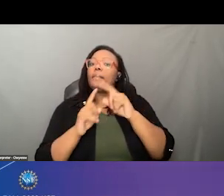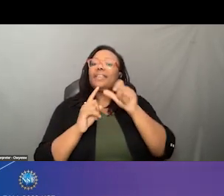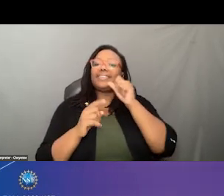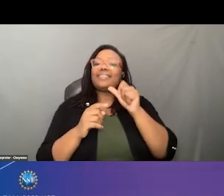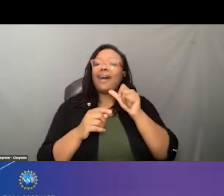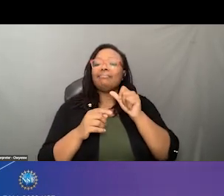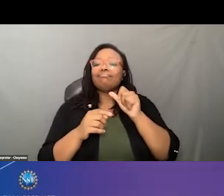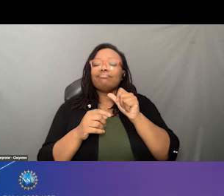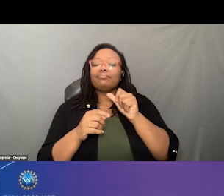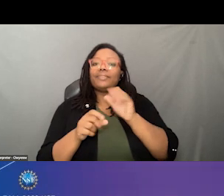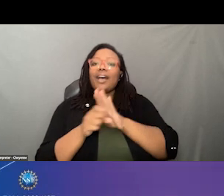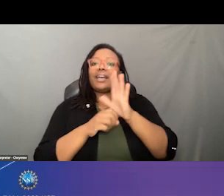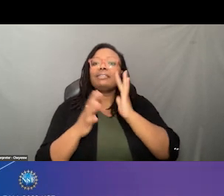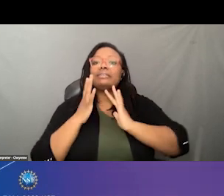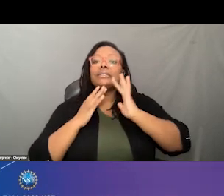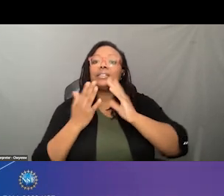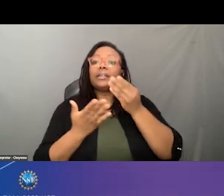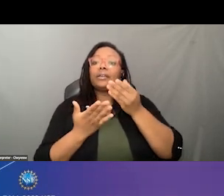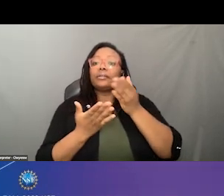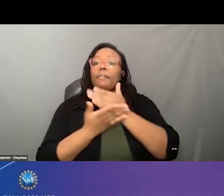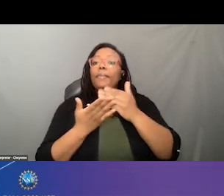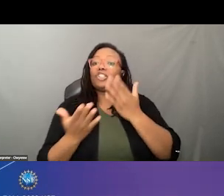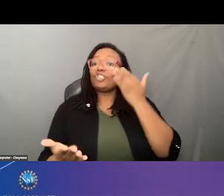that there's not enough budget justification for it.